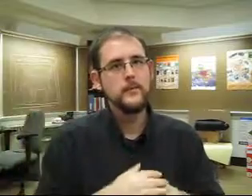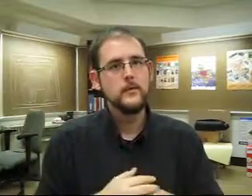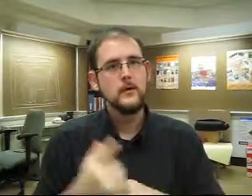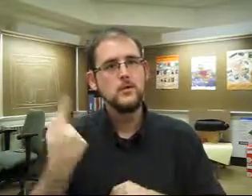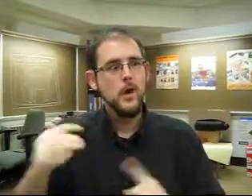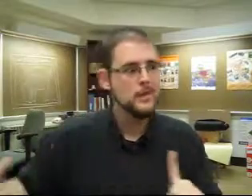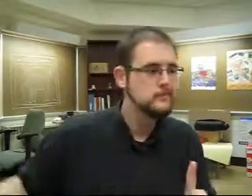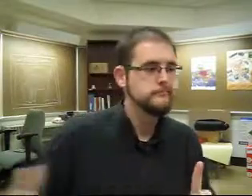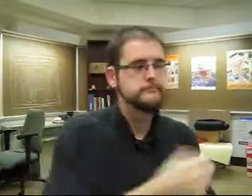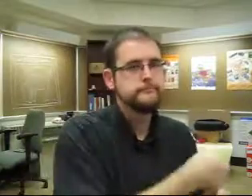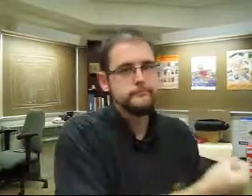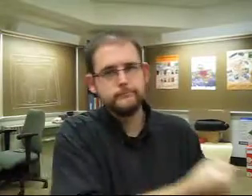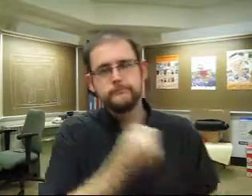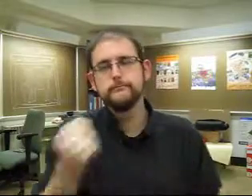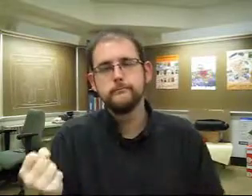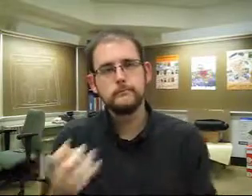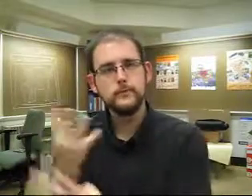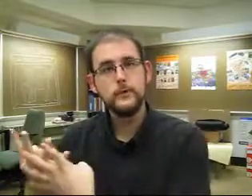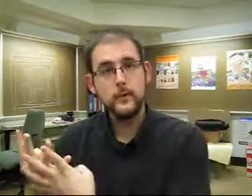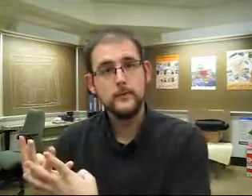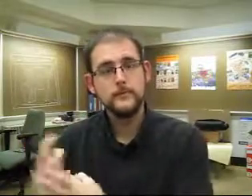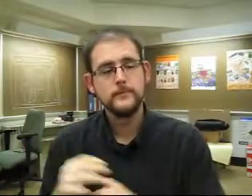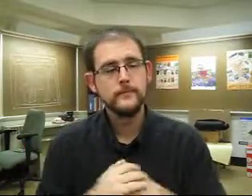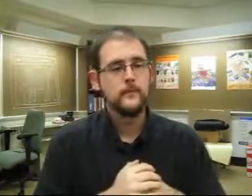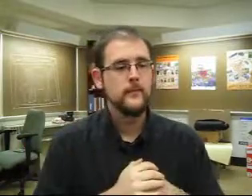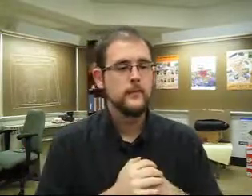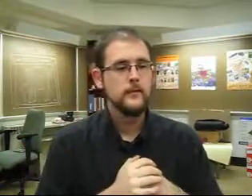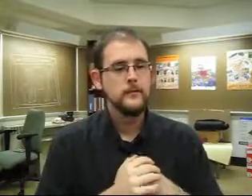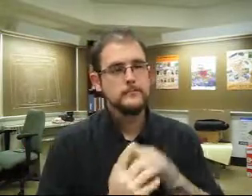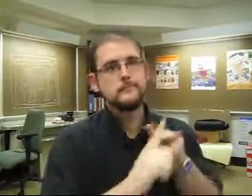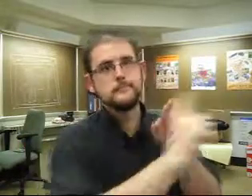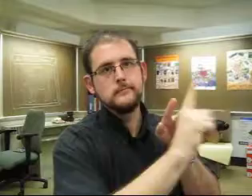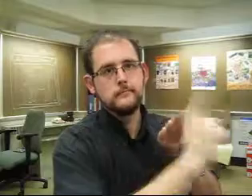of his deeds, and keeps trying to jail him.